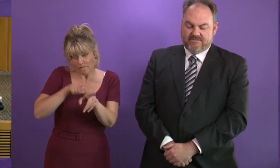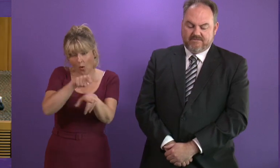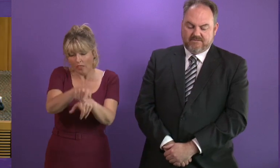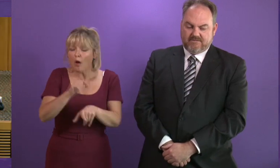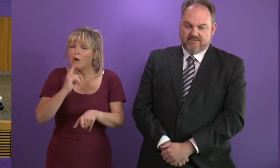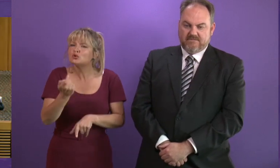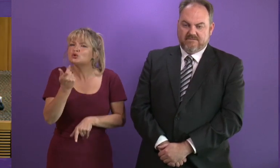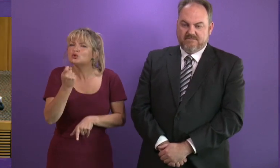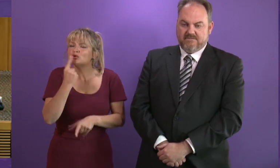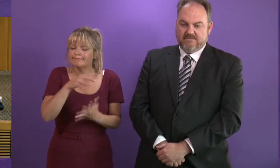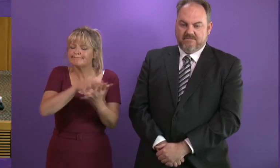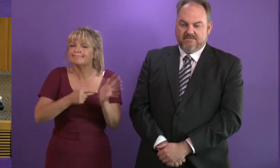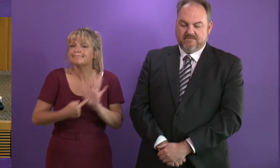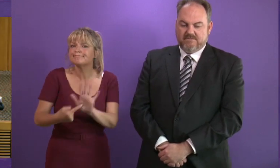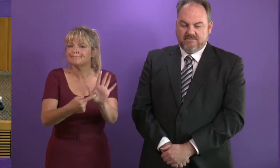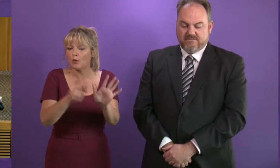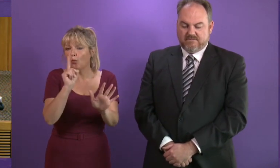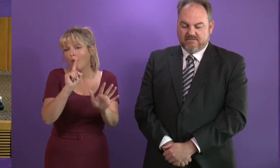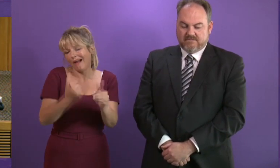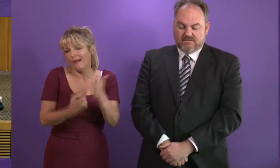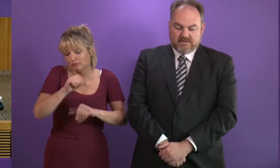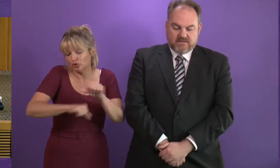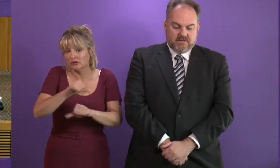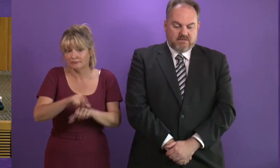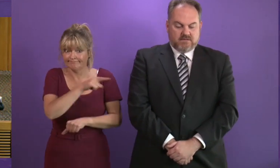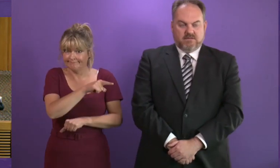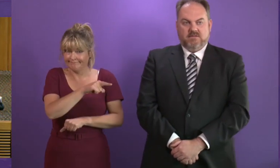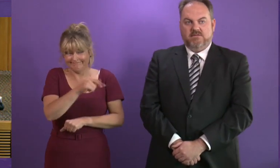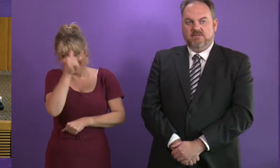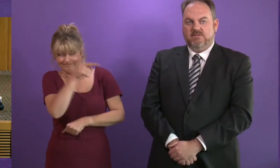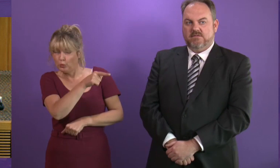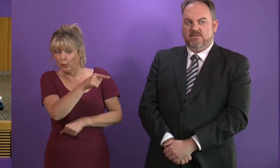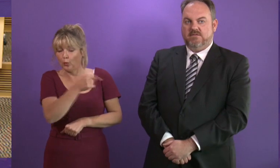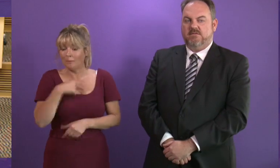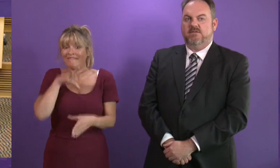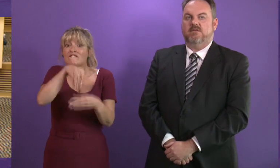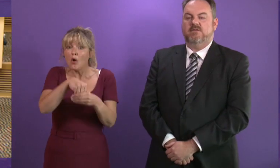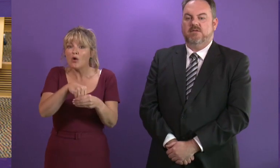As Liam McArthur is aware, we have been involved in legal challenges; the European Commission